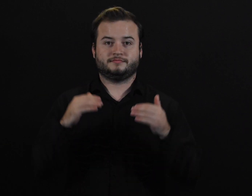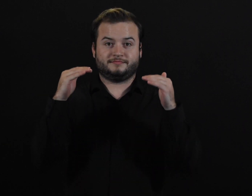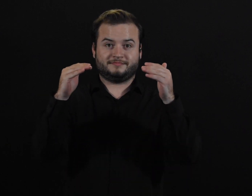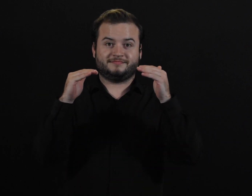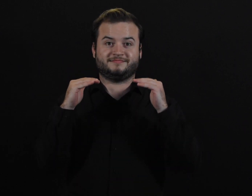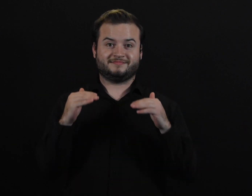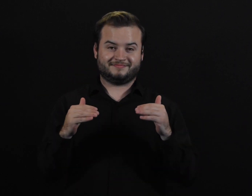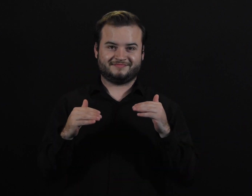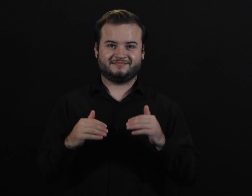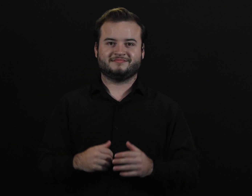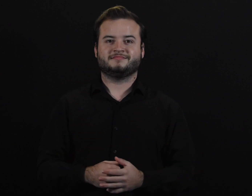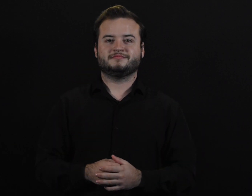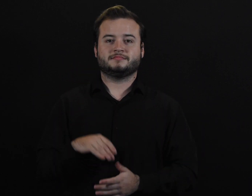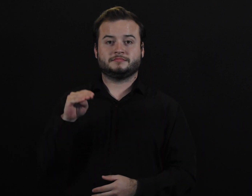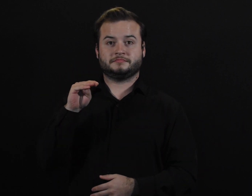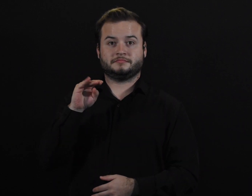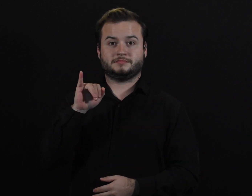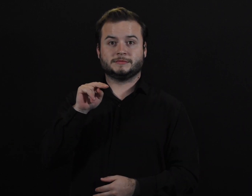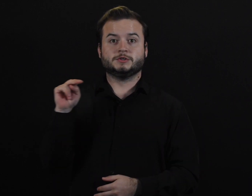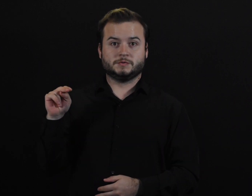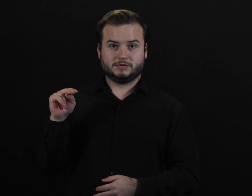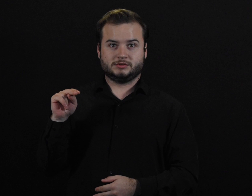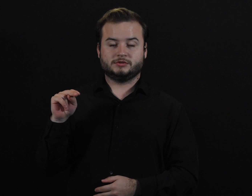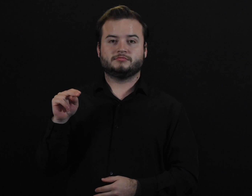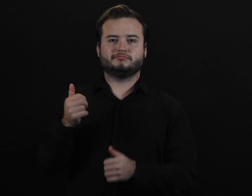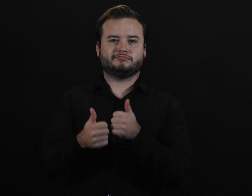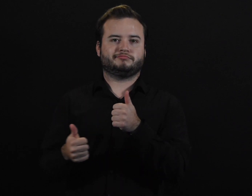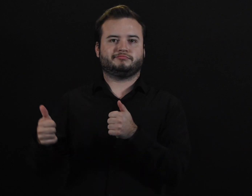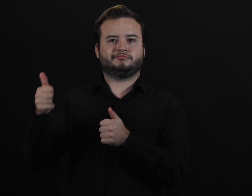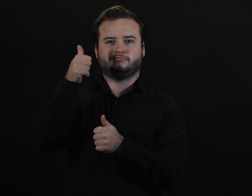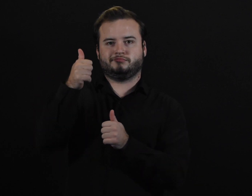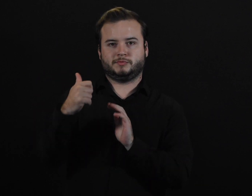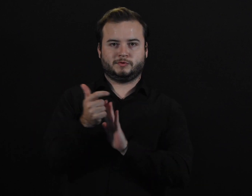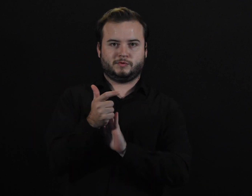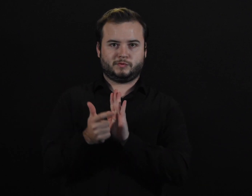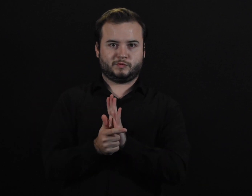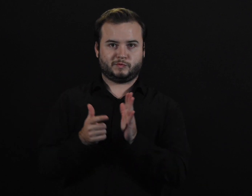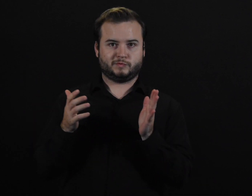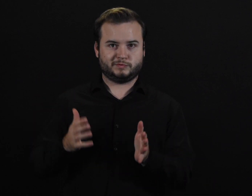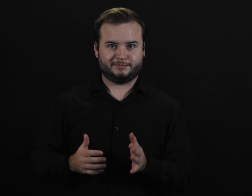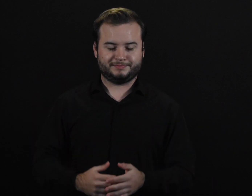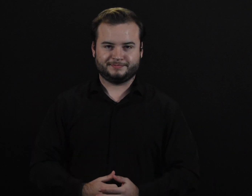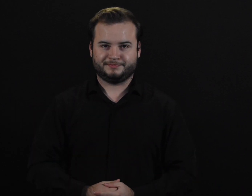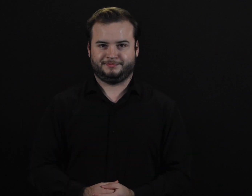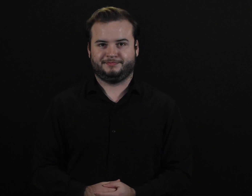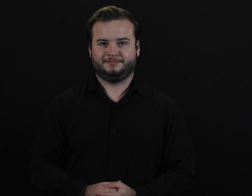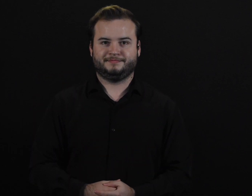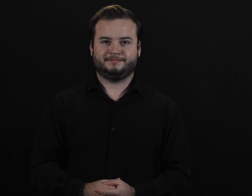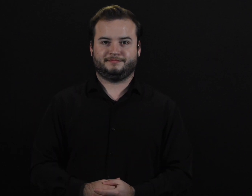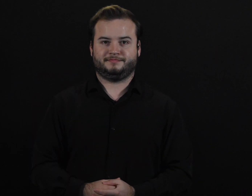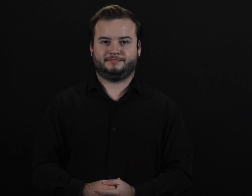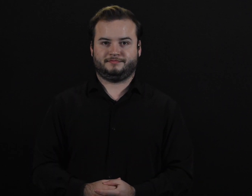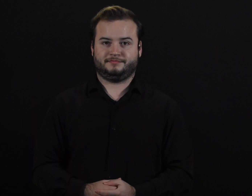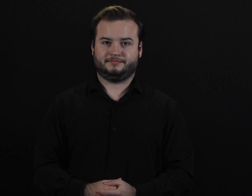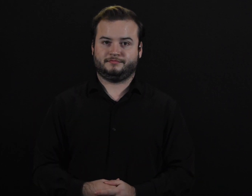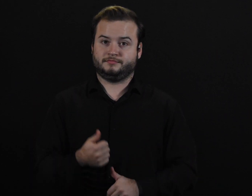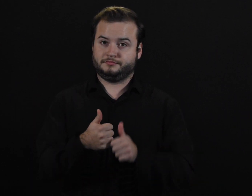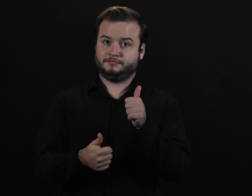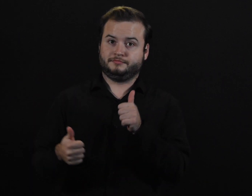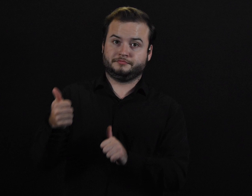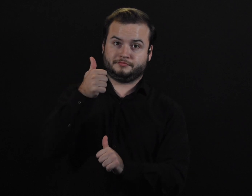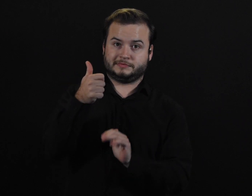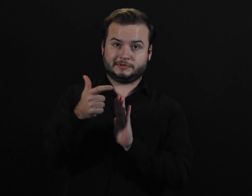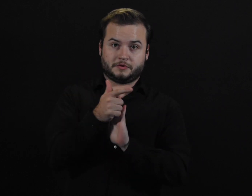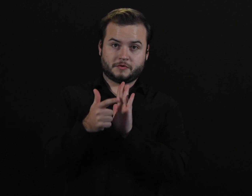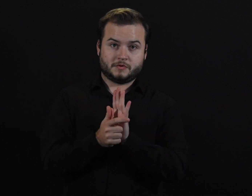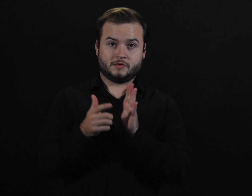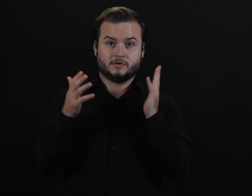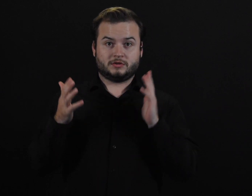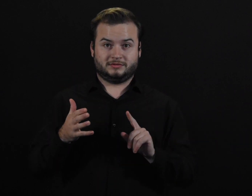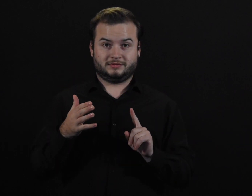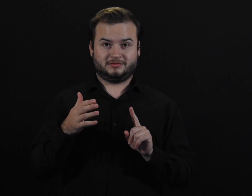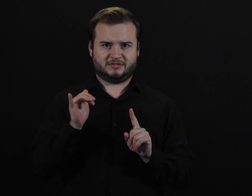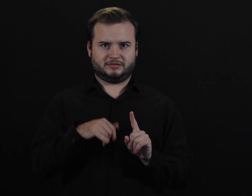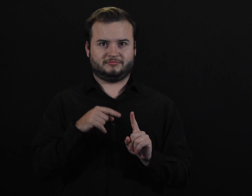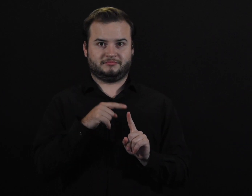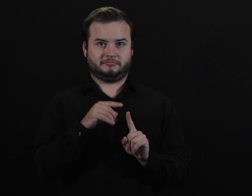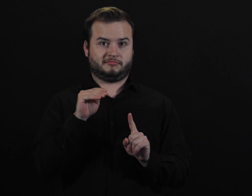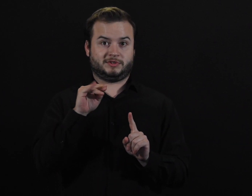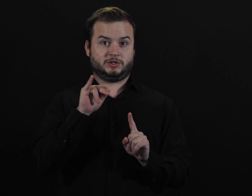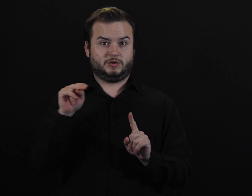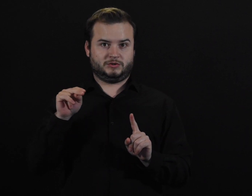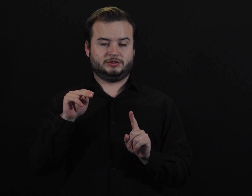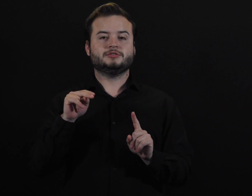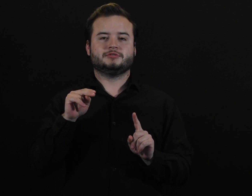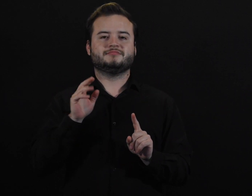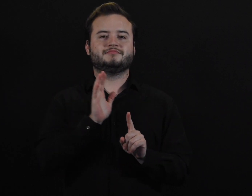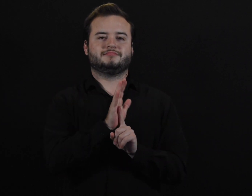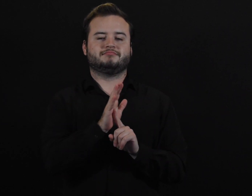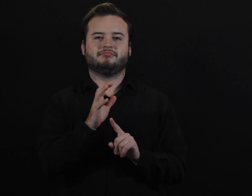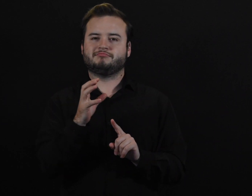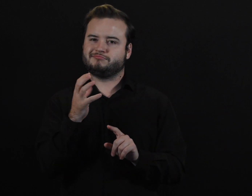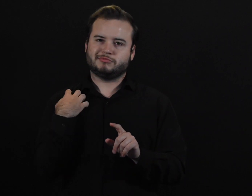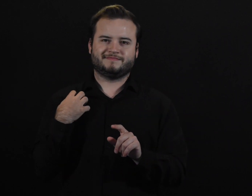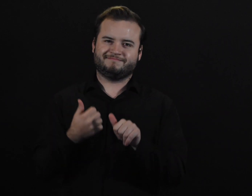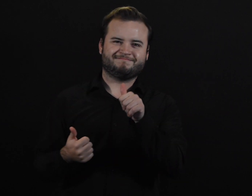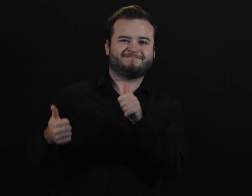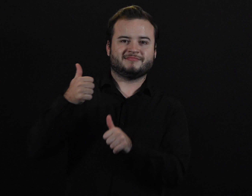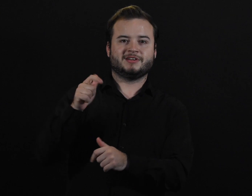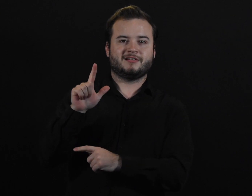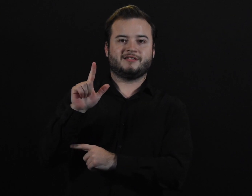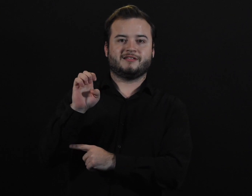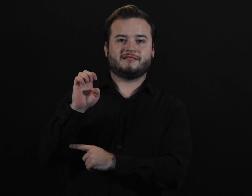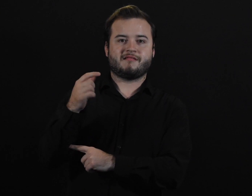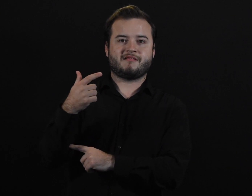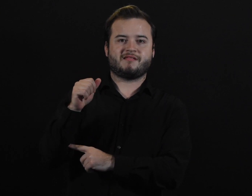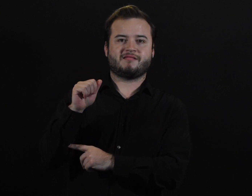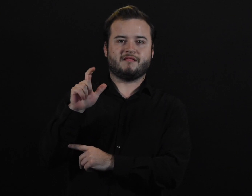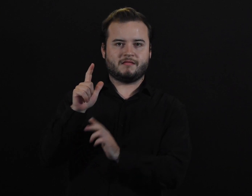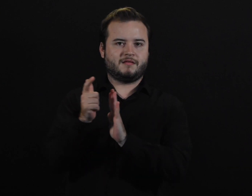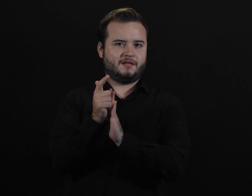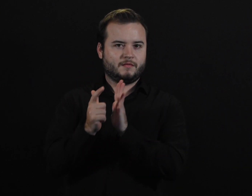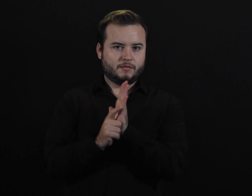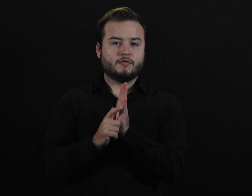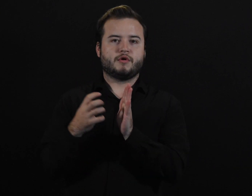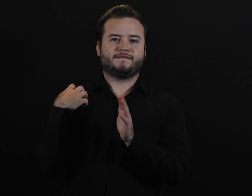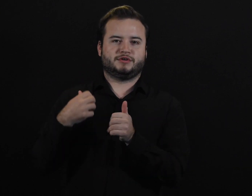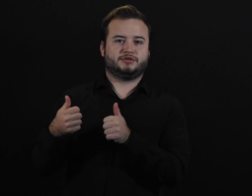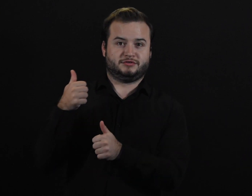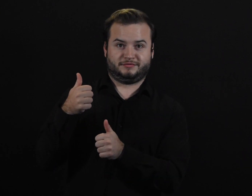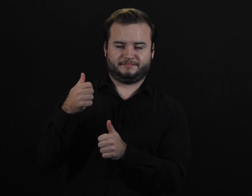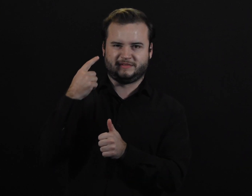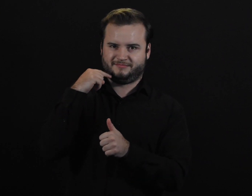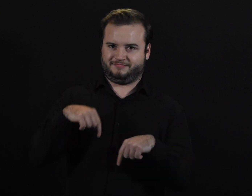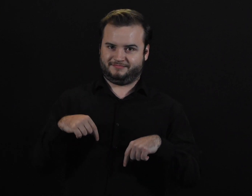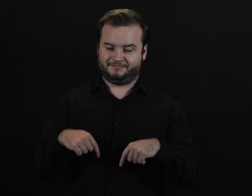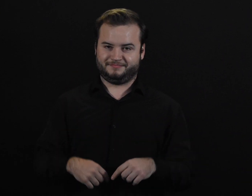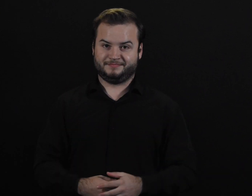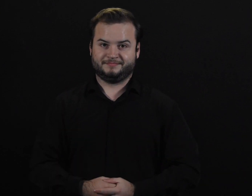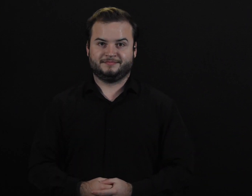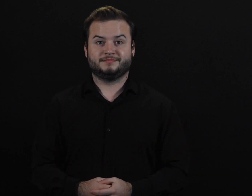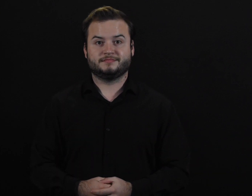MN Attorney General - The Attorney General of Minnesota is the chief legal officer for the State of Minnesota.